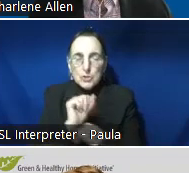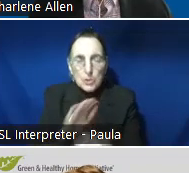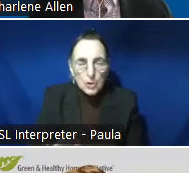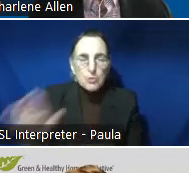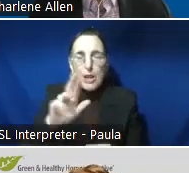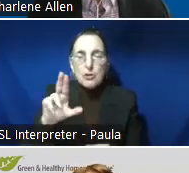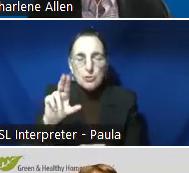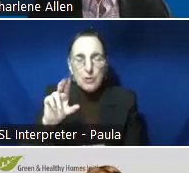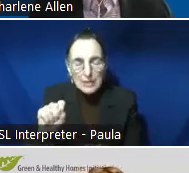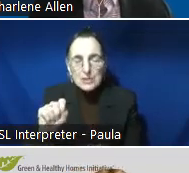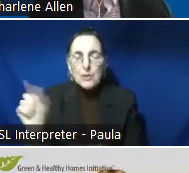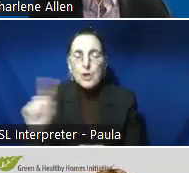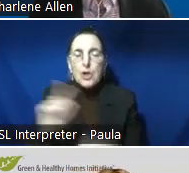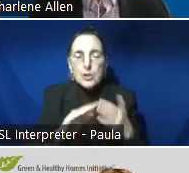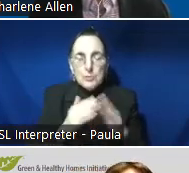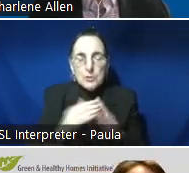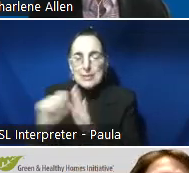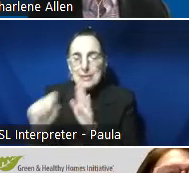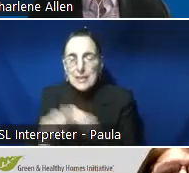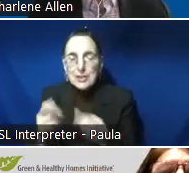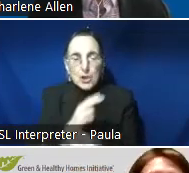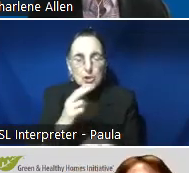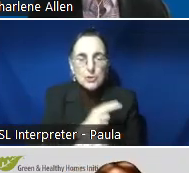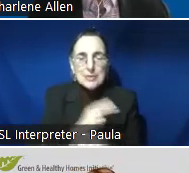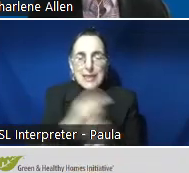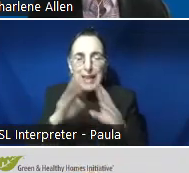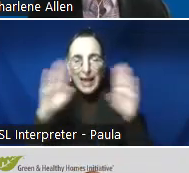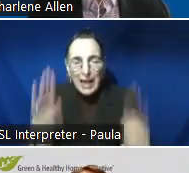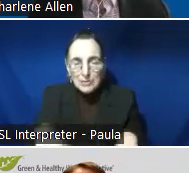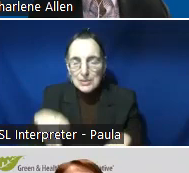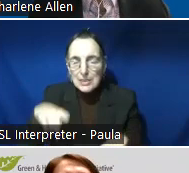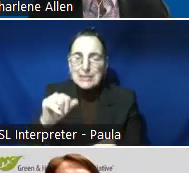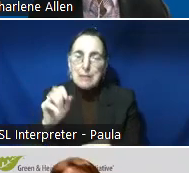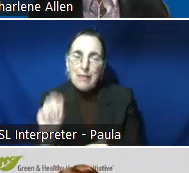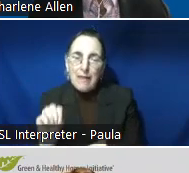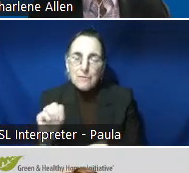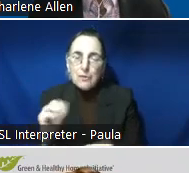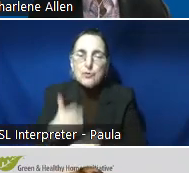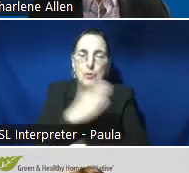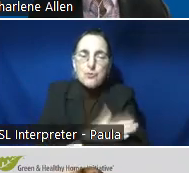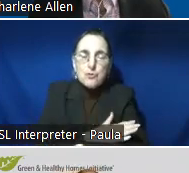housing as a platform to improve health and social outcomes. I will hand over to you.